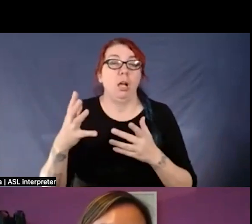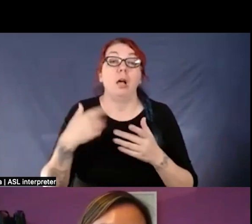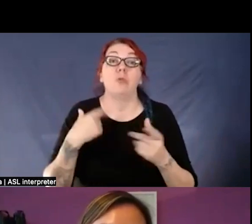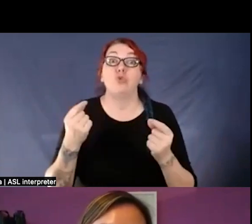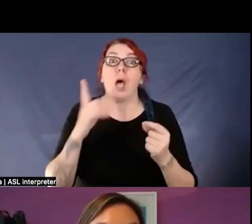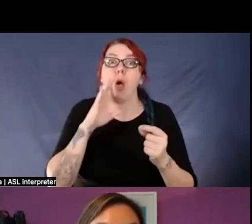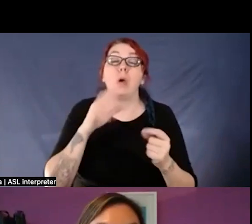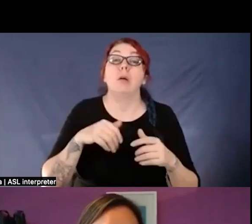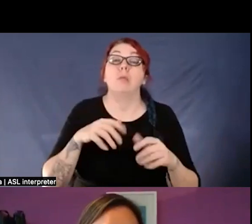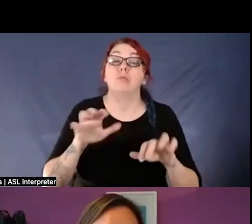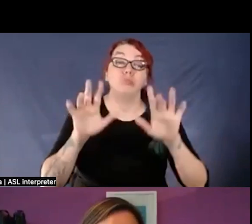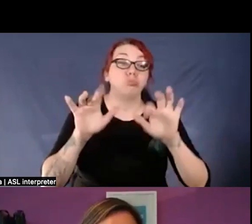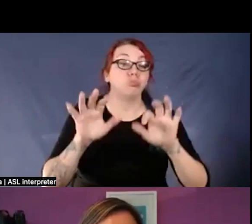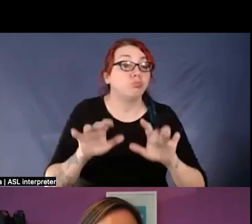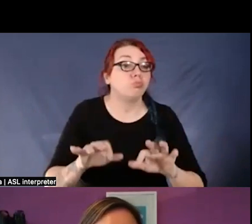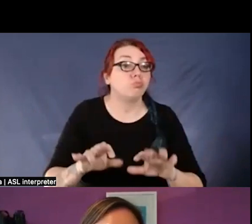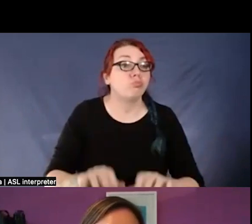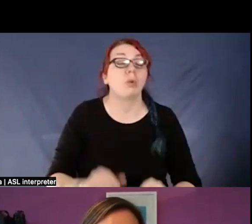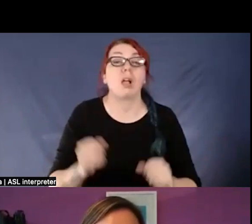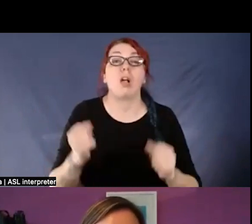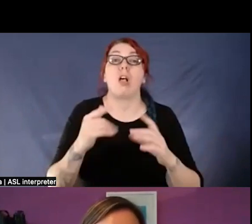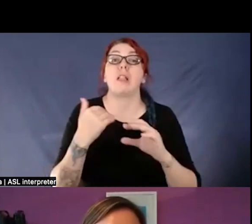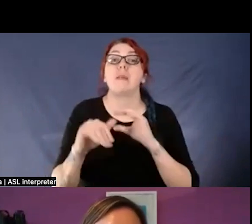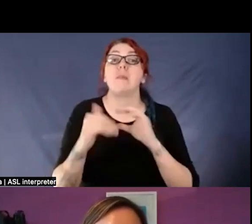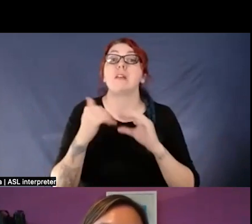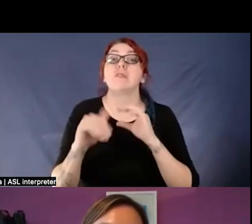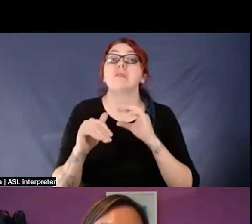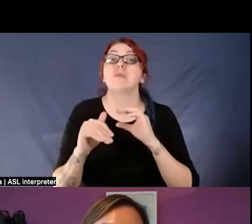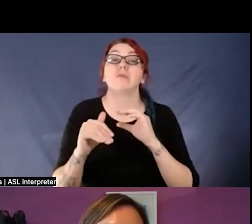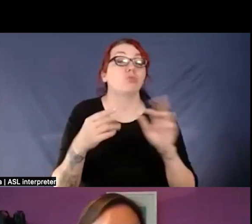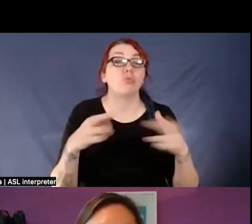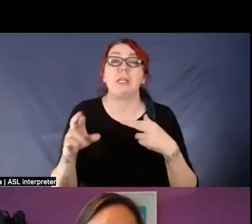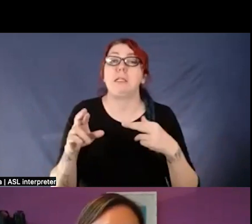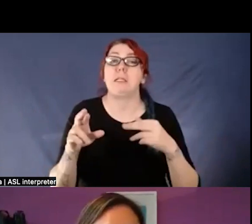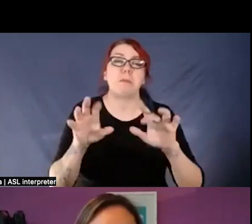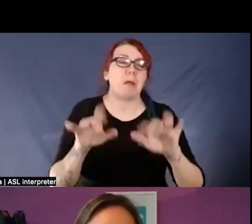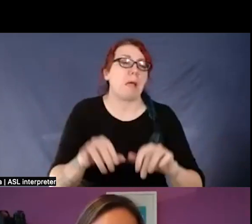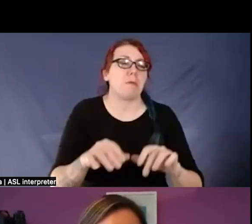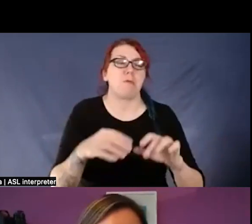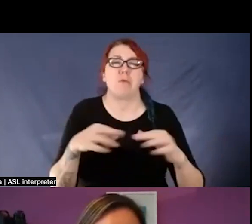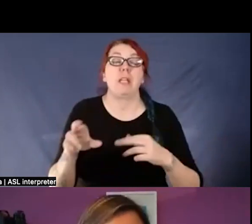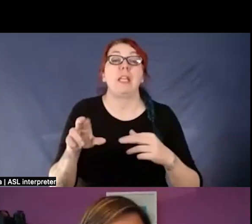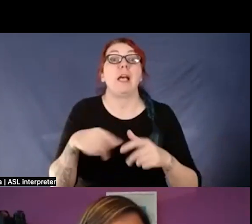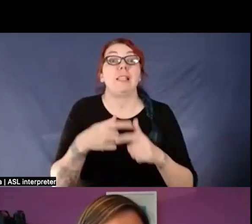go out a week prior to each person's presentation day. Which can be as far as a month in the future.